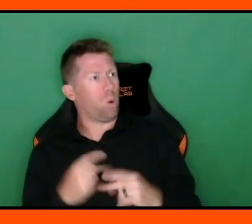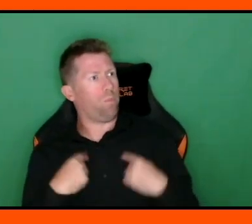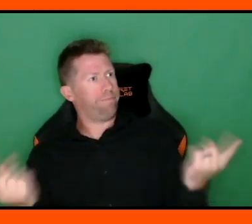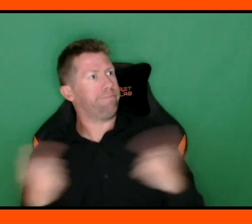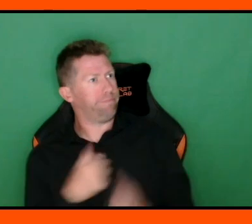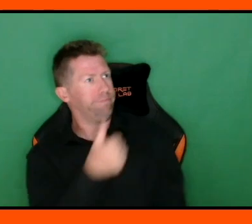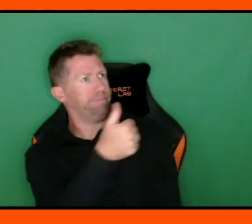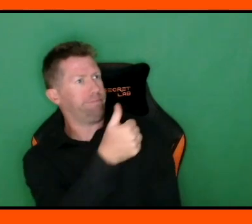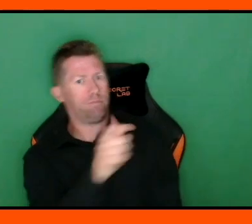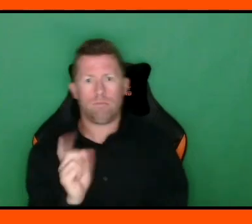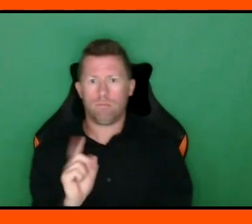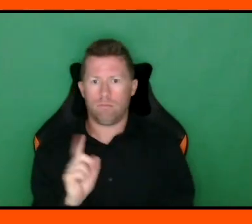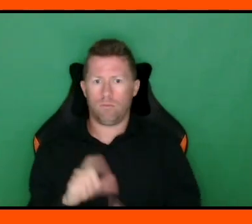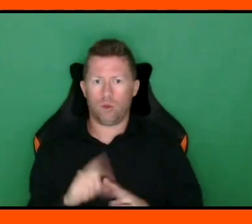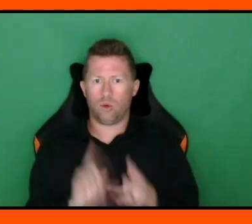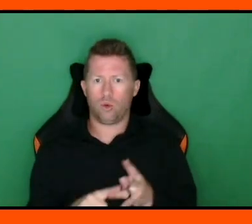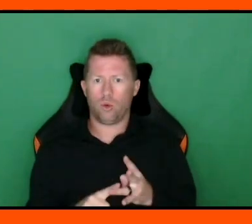and list all of the partners that are involved?